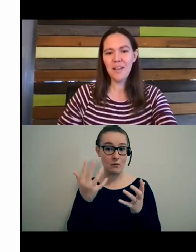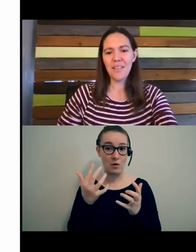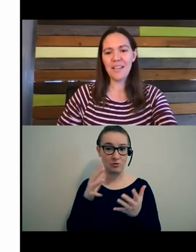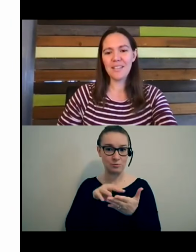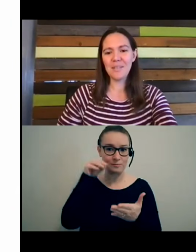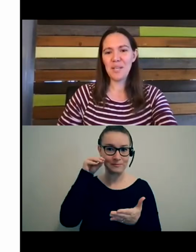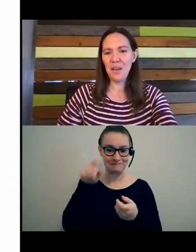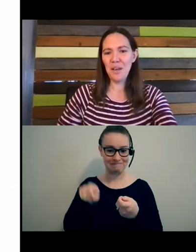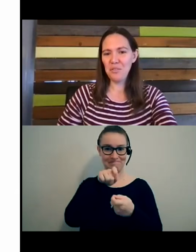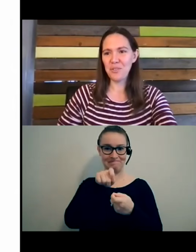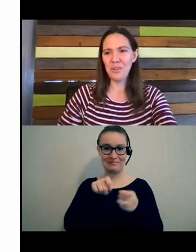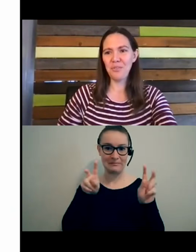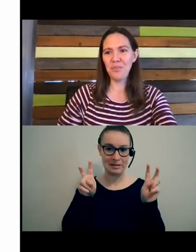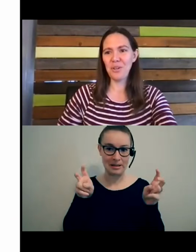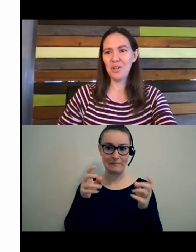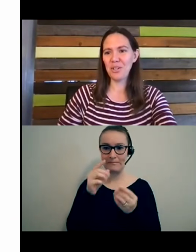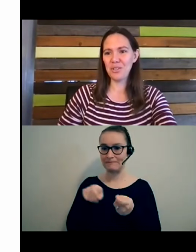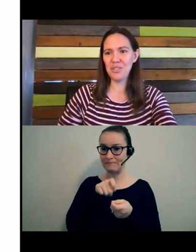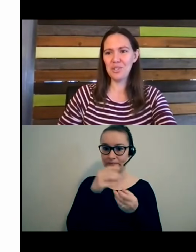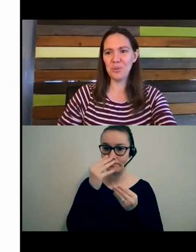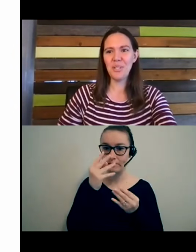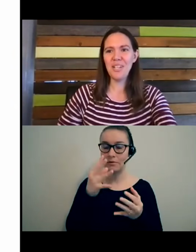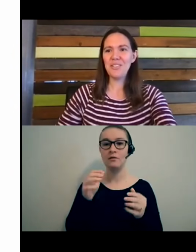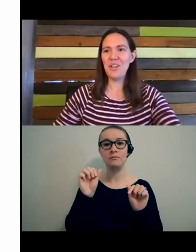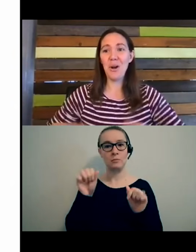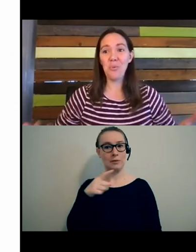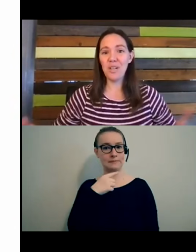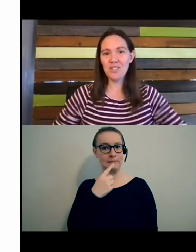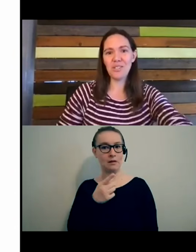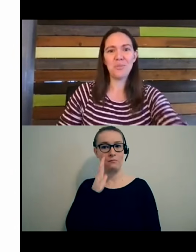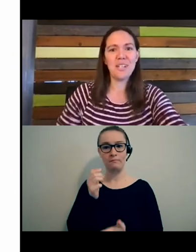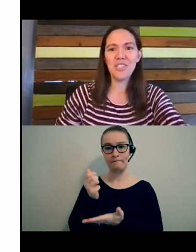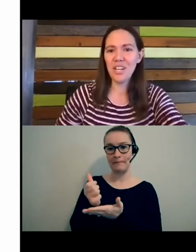That can be helpful for her to know what to share.